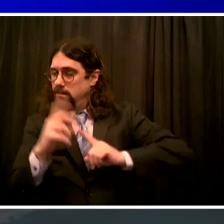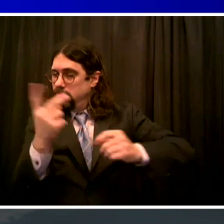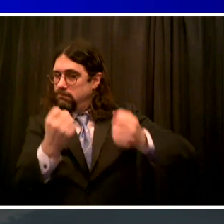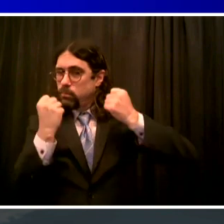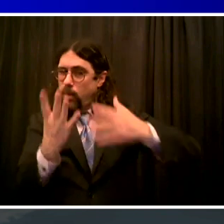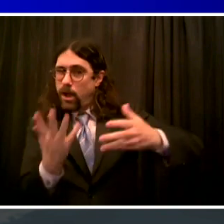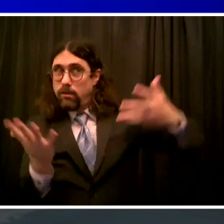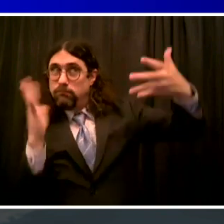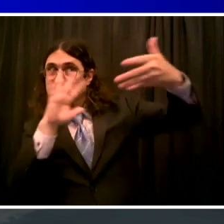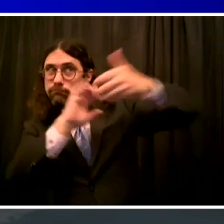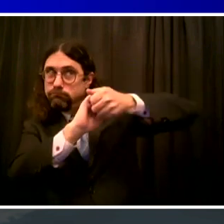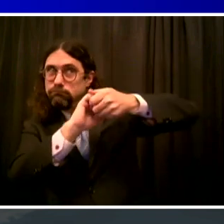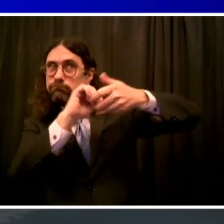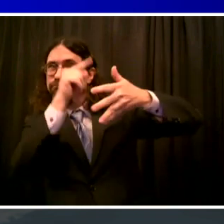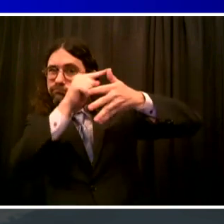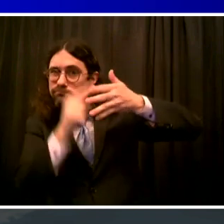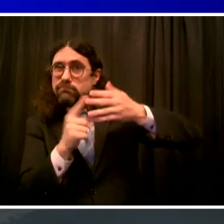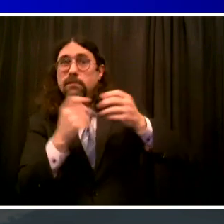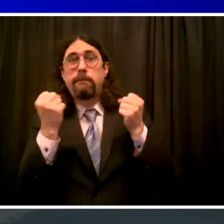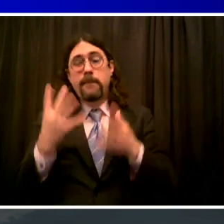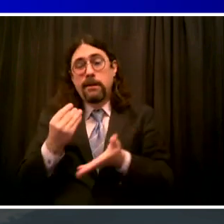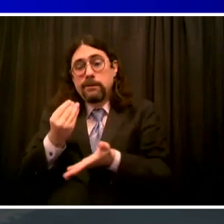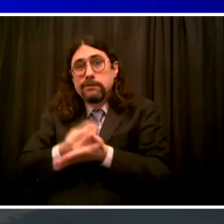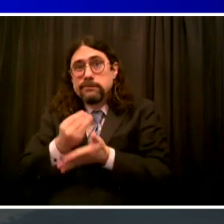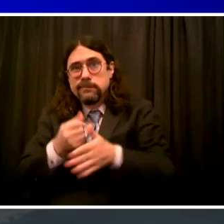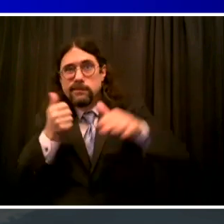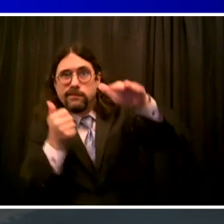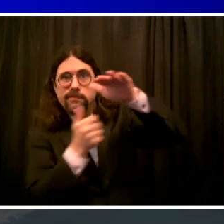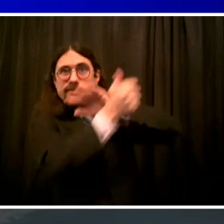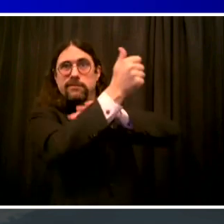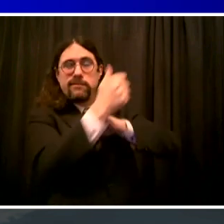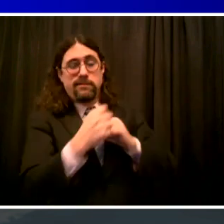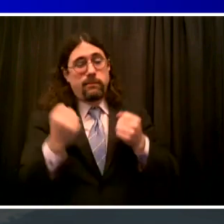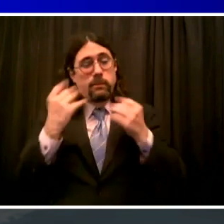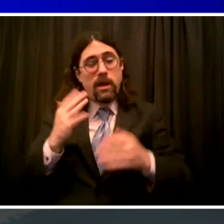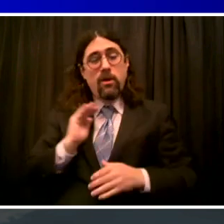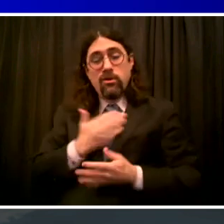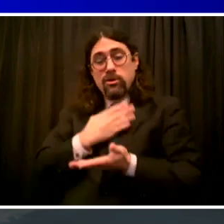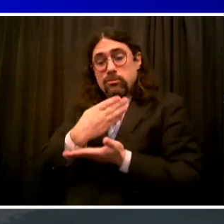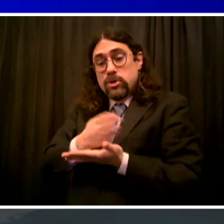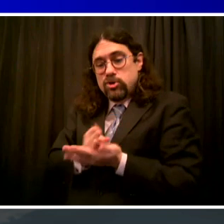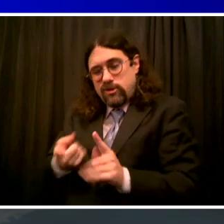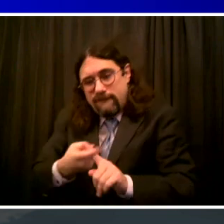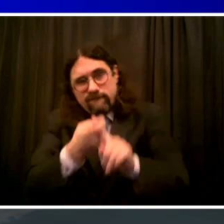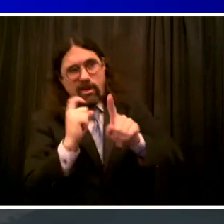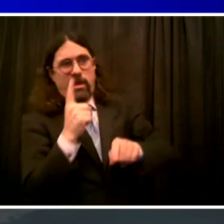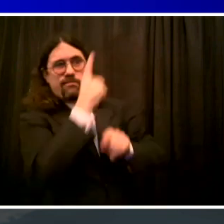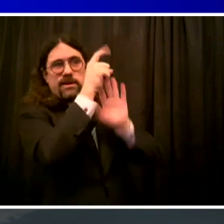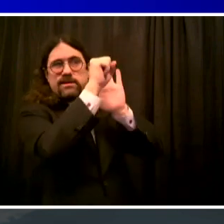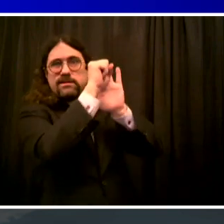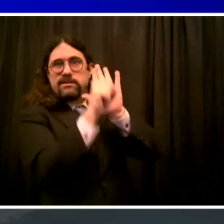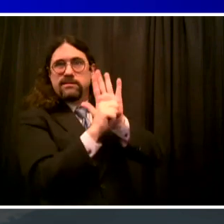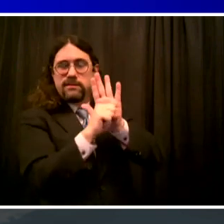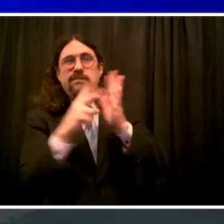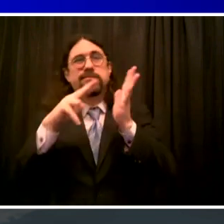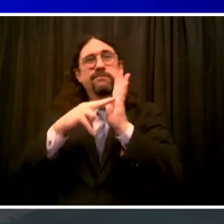AREAS. EDUCATION IS A RGEAT EXAMPLE. UBT HTERE'S MANY OTHERS, WHERE STATE FUNDING, DIRECTLY STATE